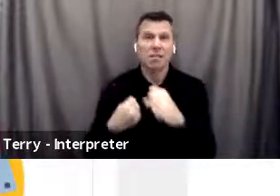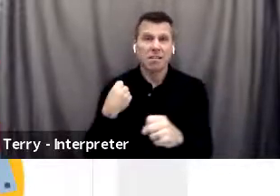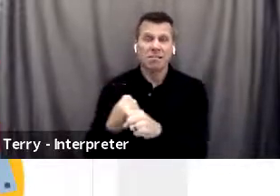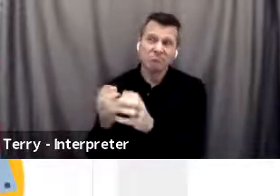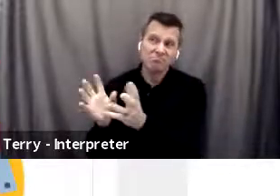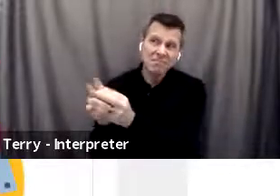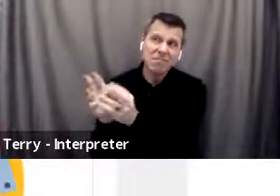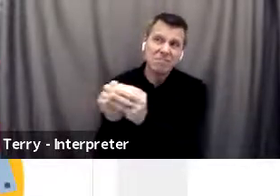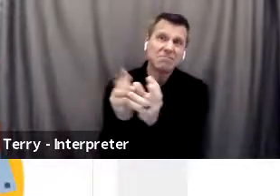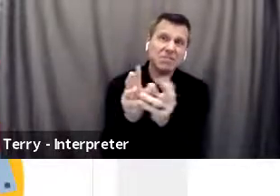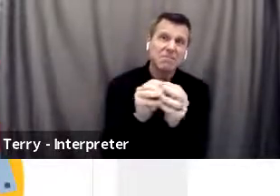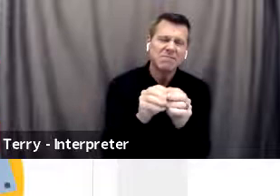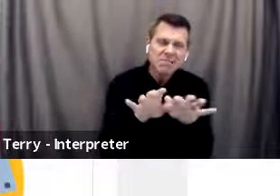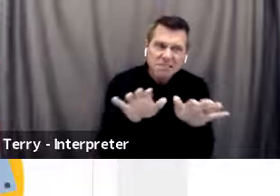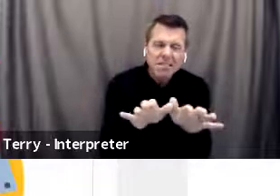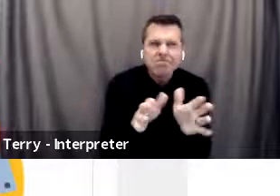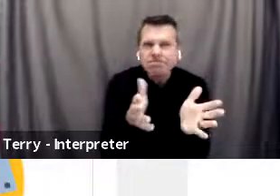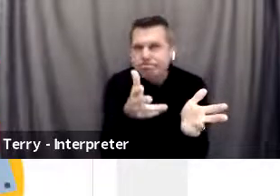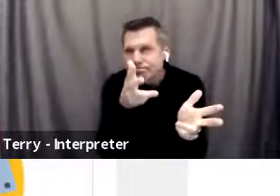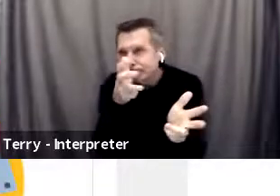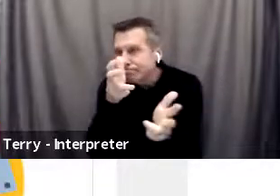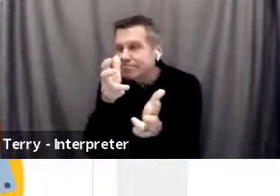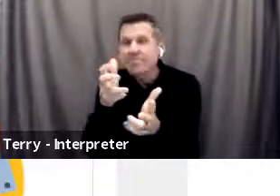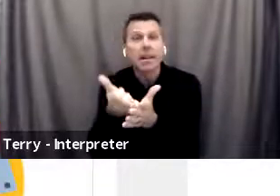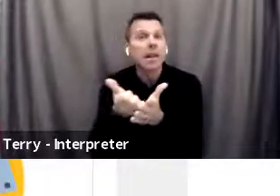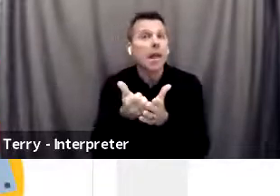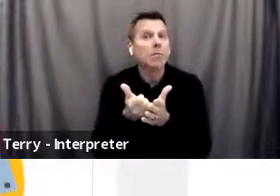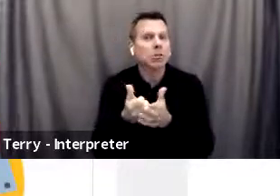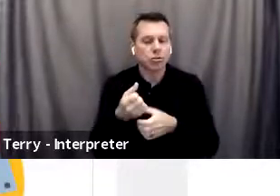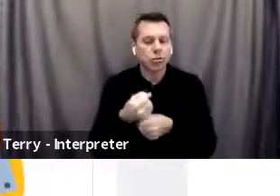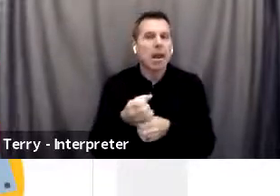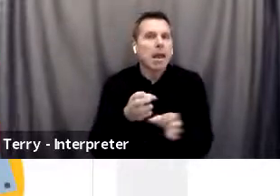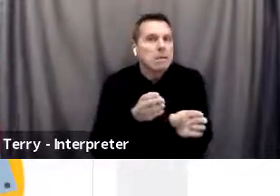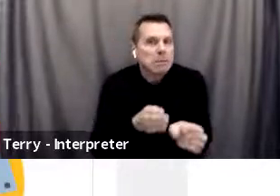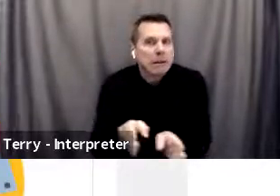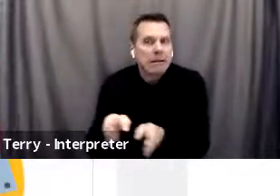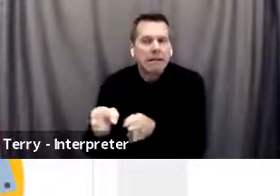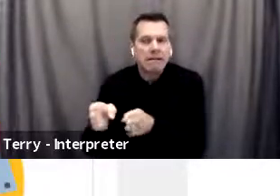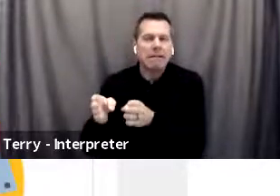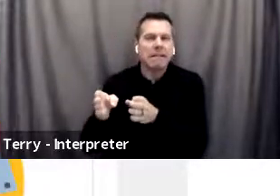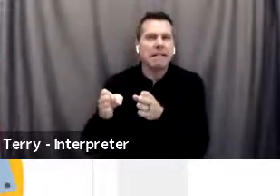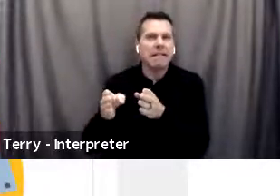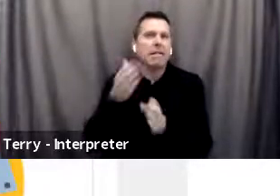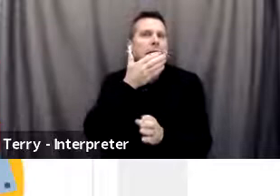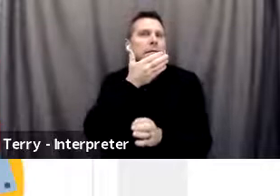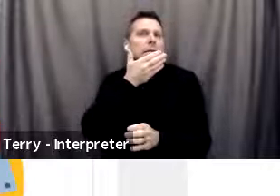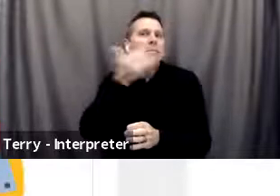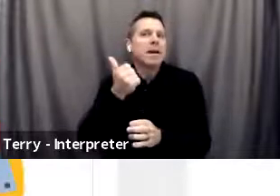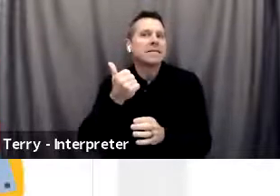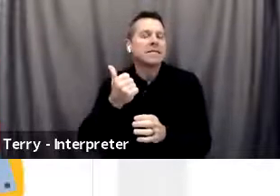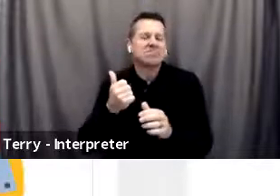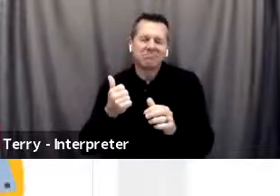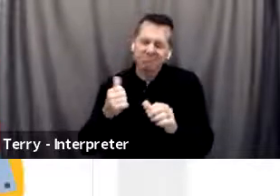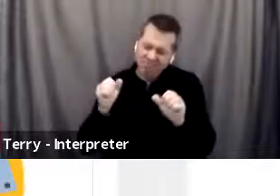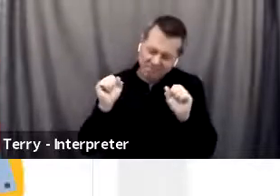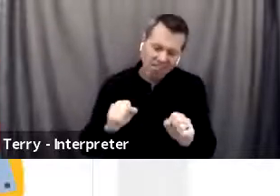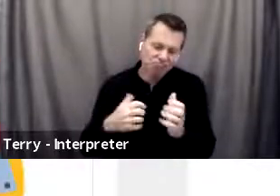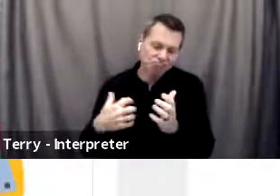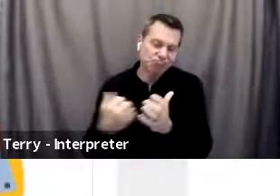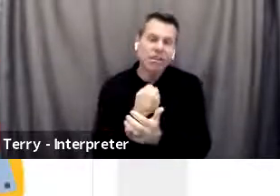different activities to help us create plan for and then create the best possible First Year Experience Program for Fresno city's